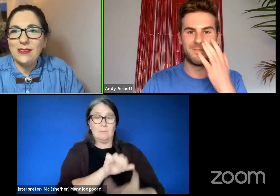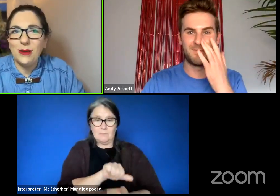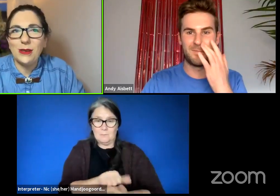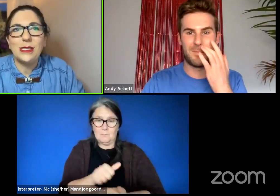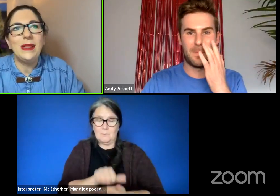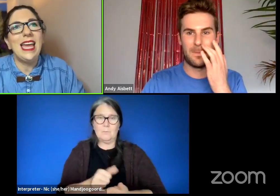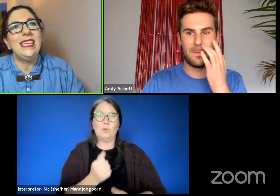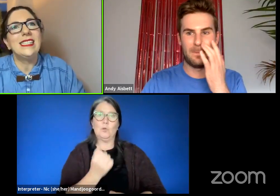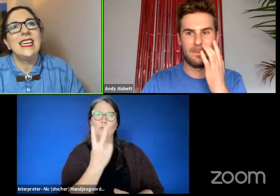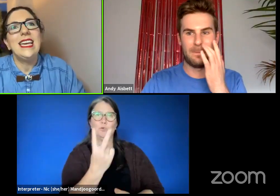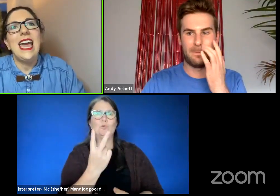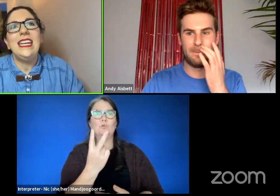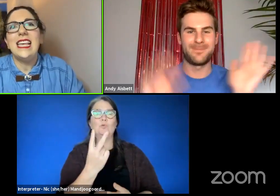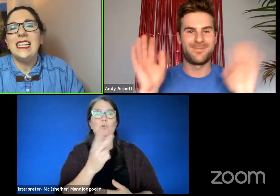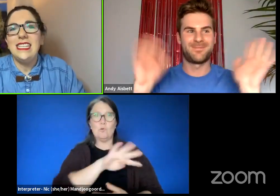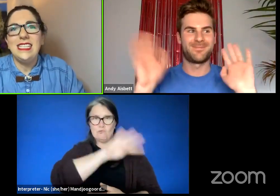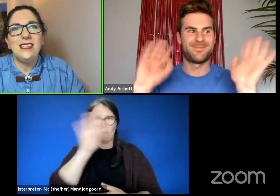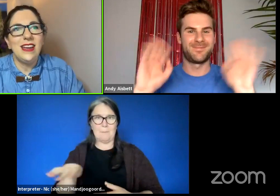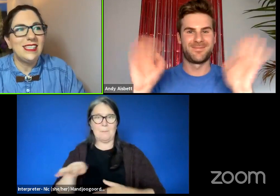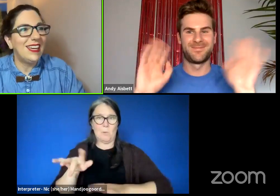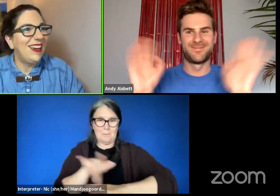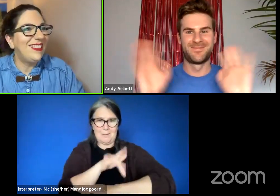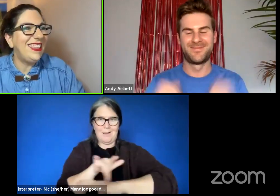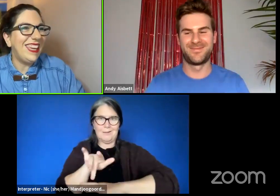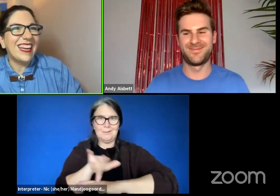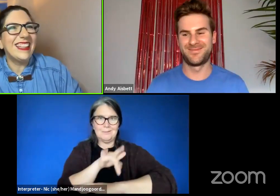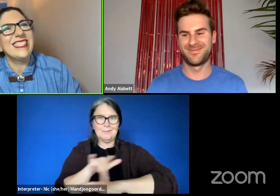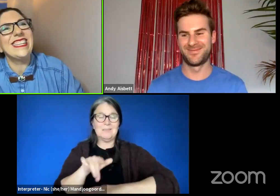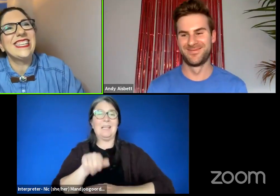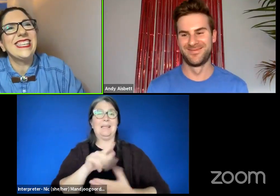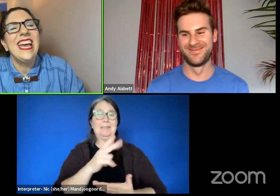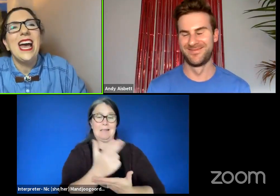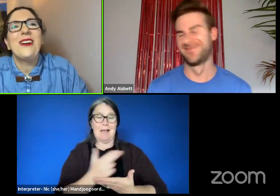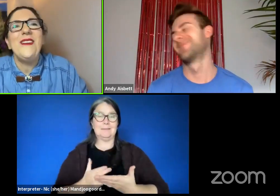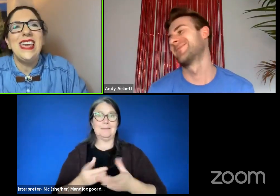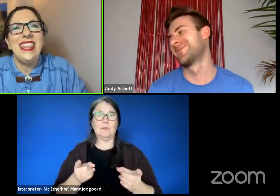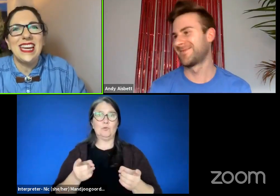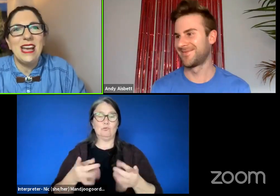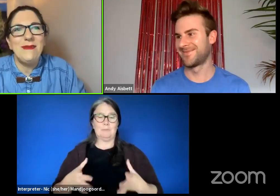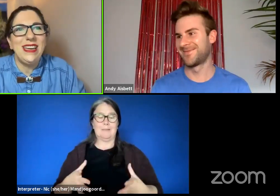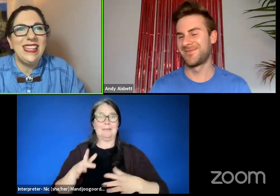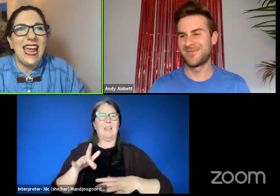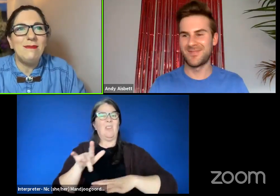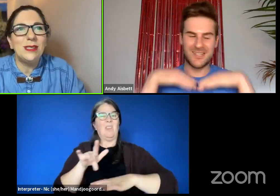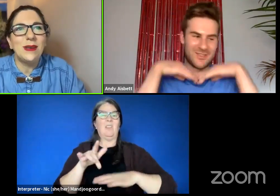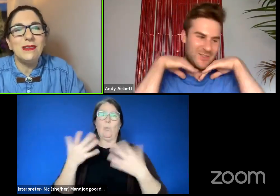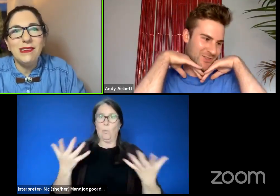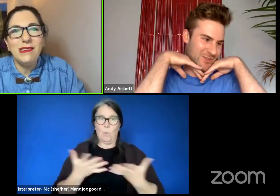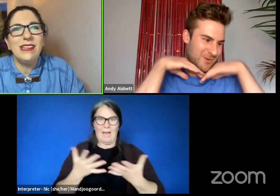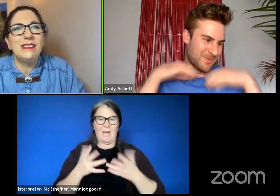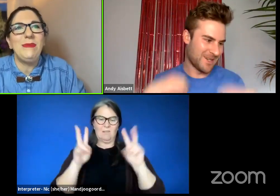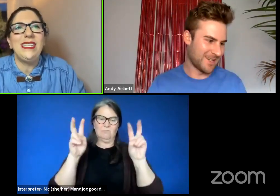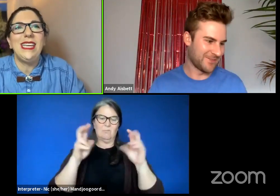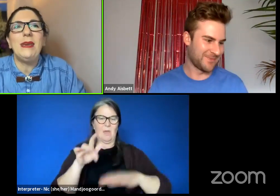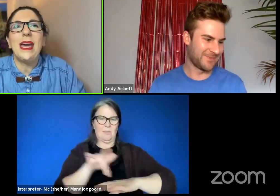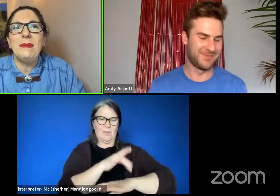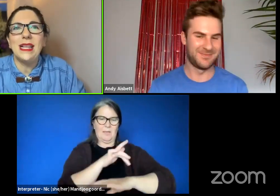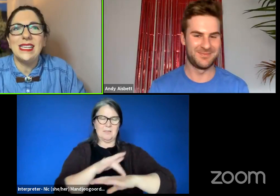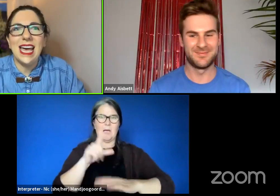He's published two L's He's published to LGBT Q plus. focus focused plays and is the artistic director of the theater closet. I quit a queer theatre Company that